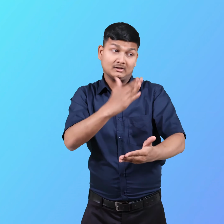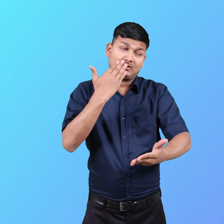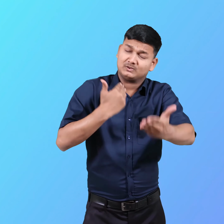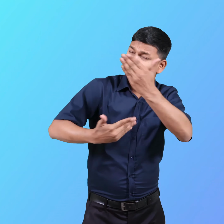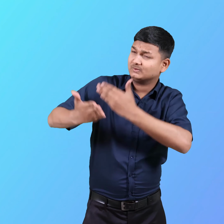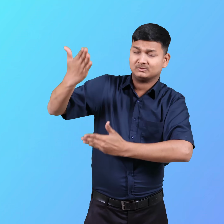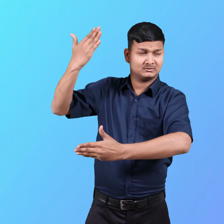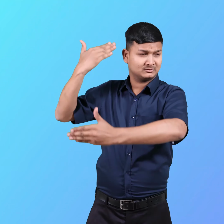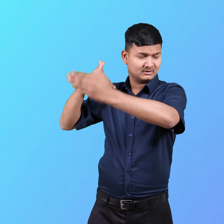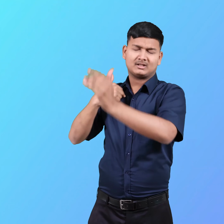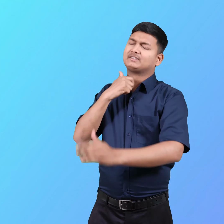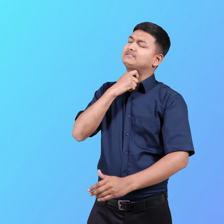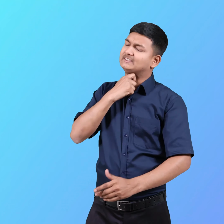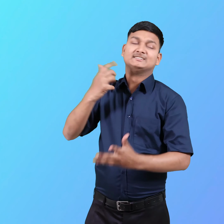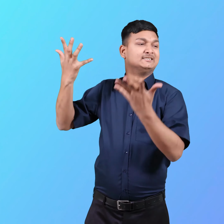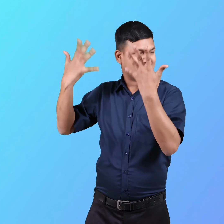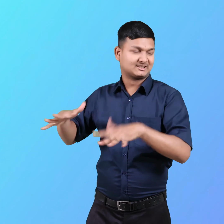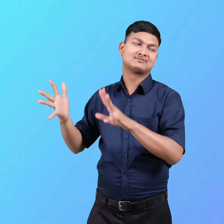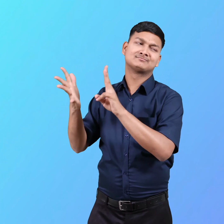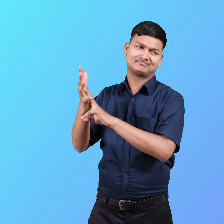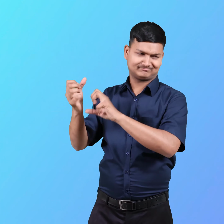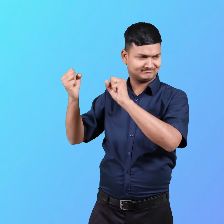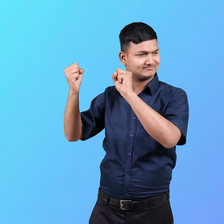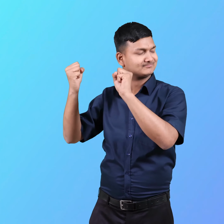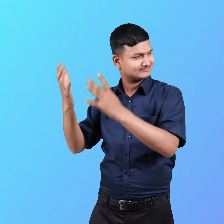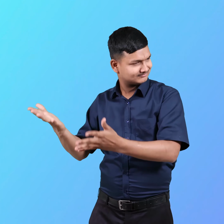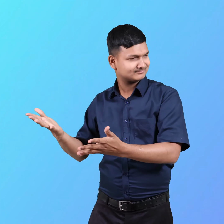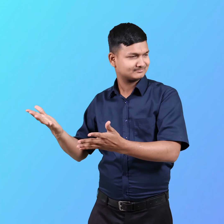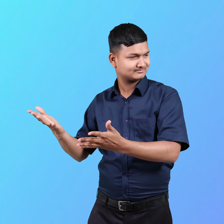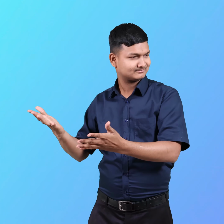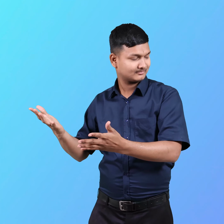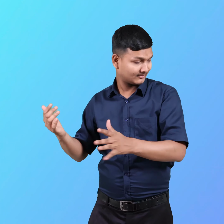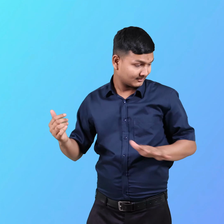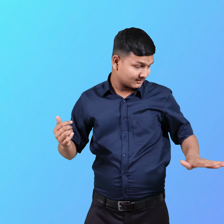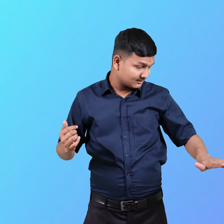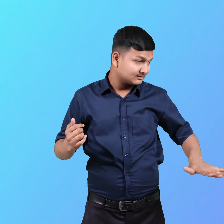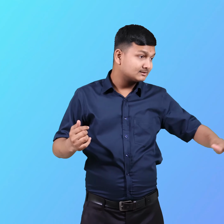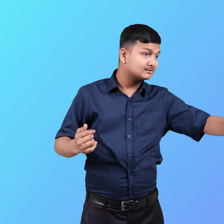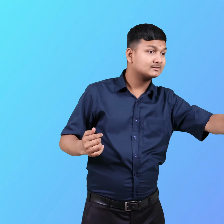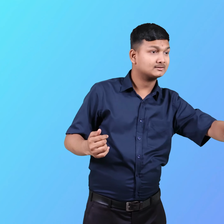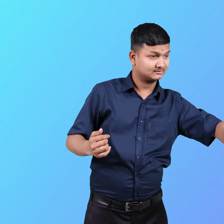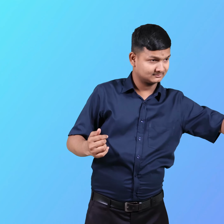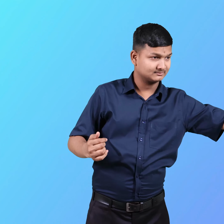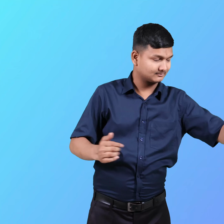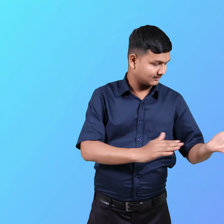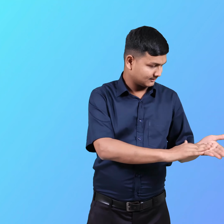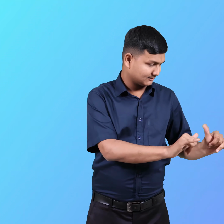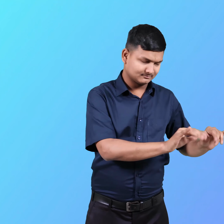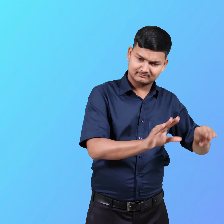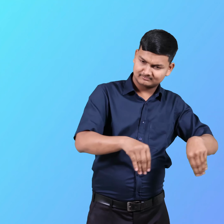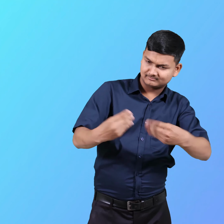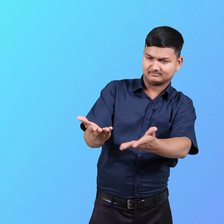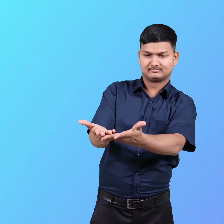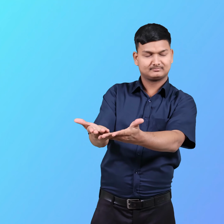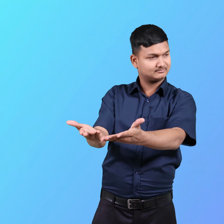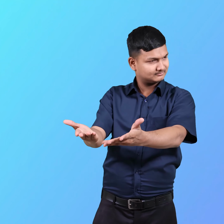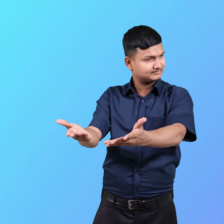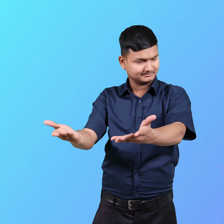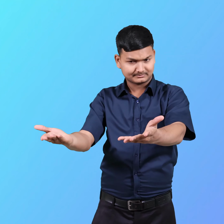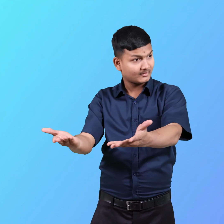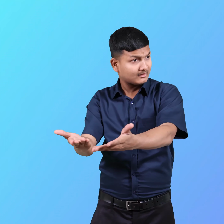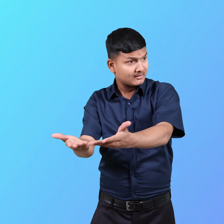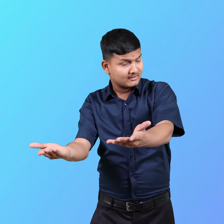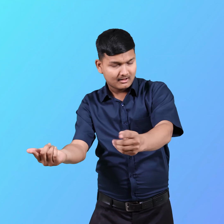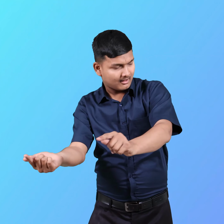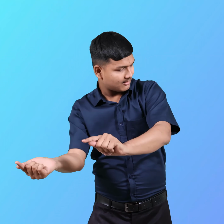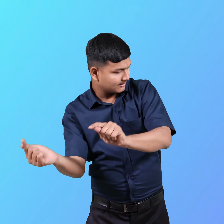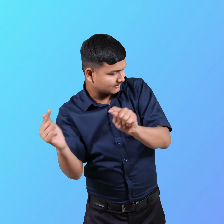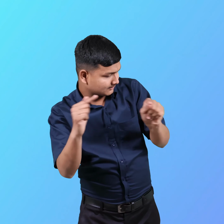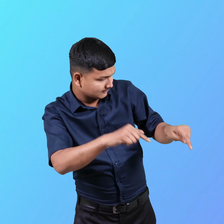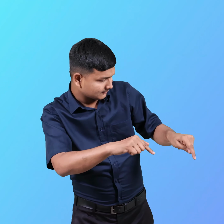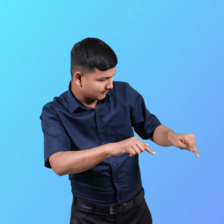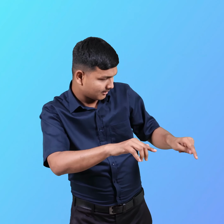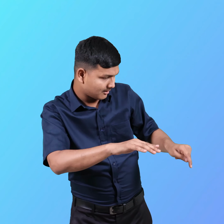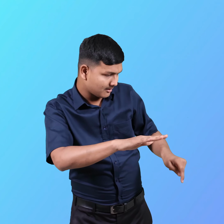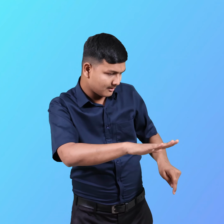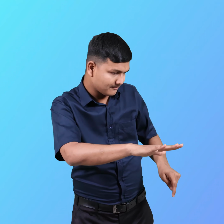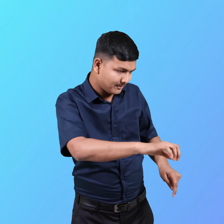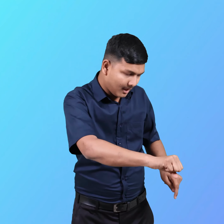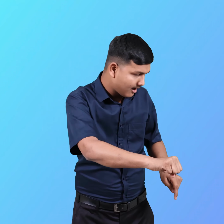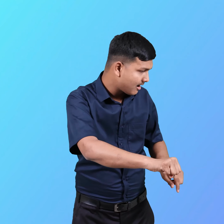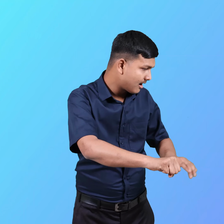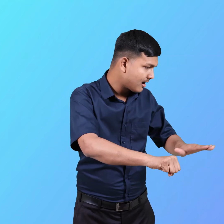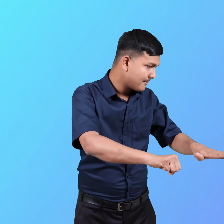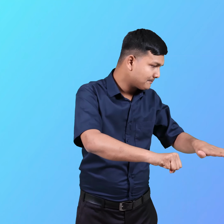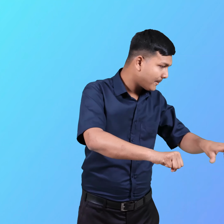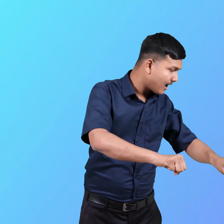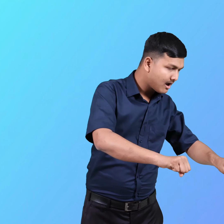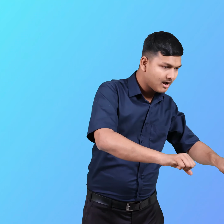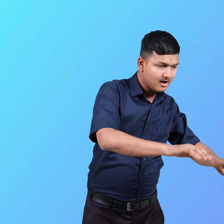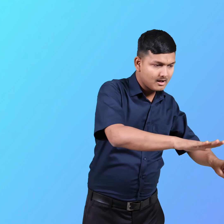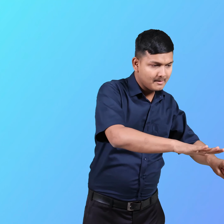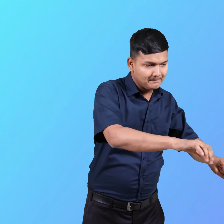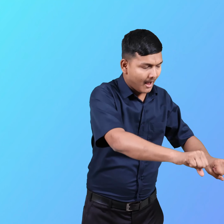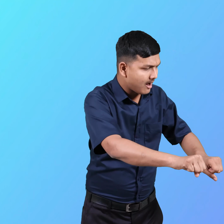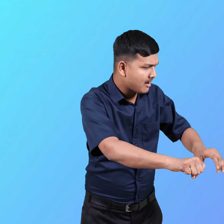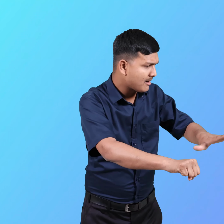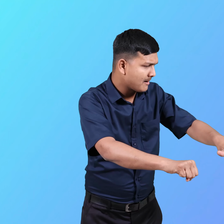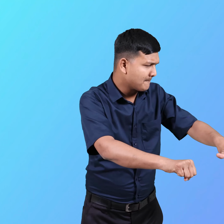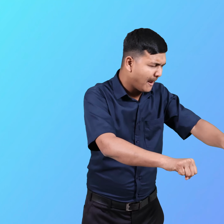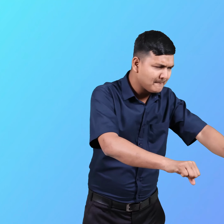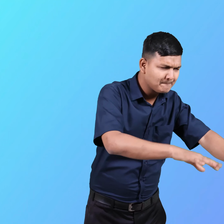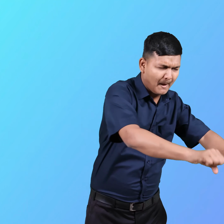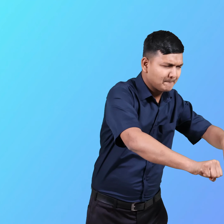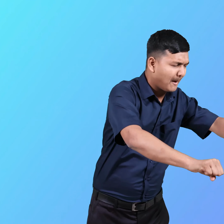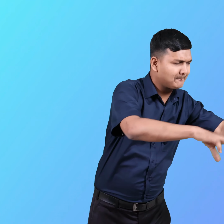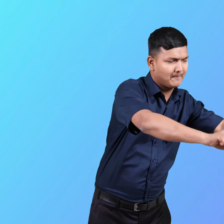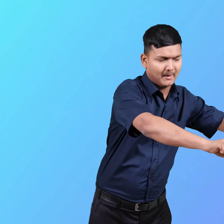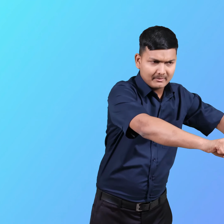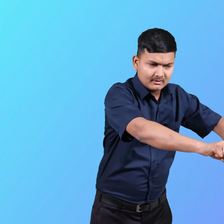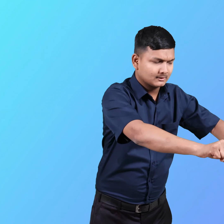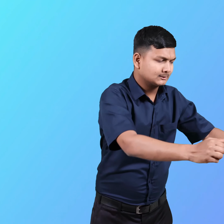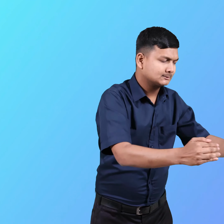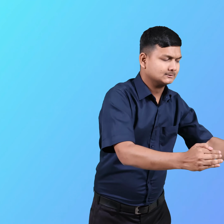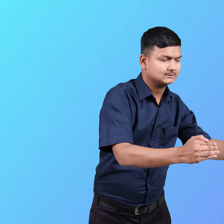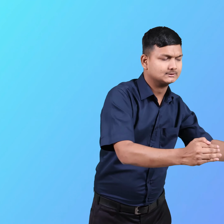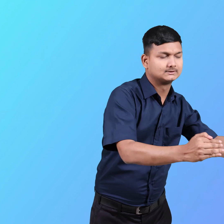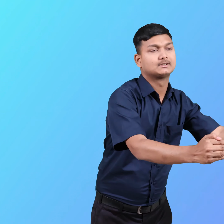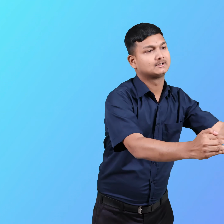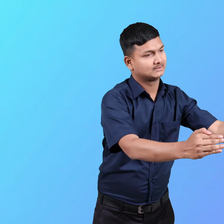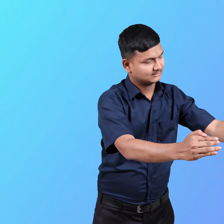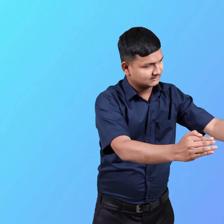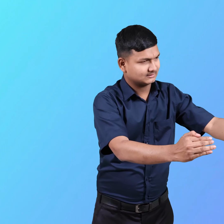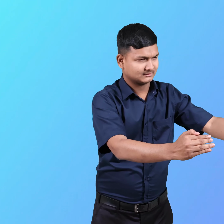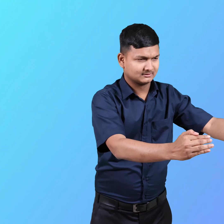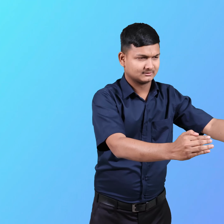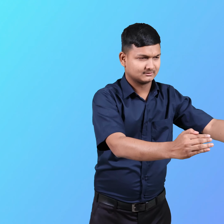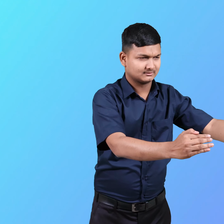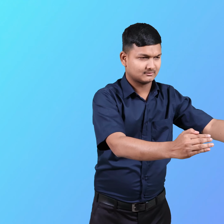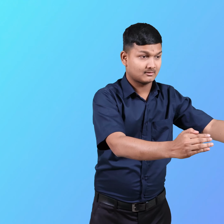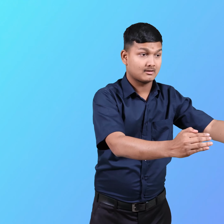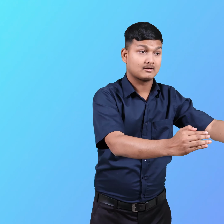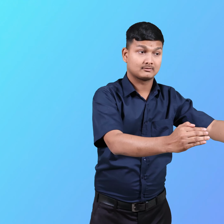I promised Moses that I would give you this land, so I will give you all the land wherever you go.